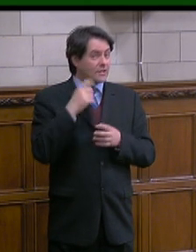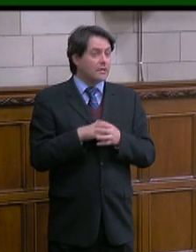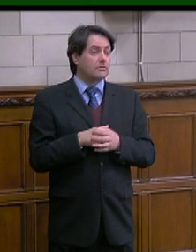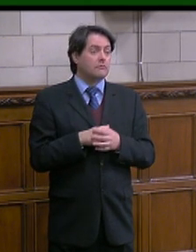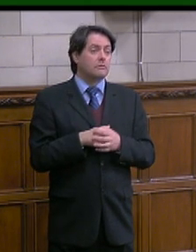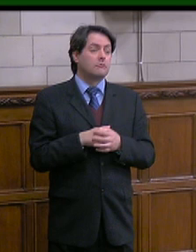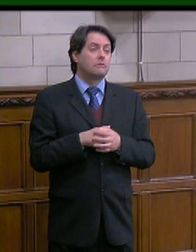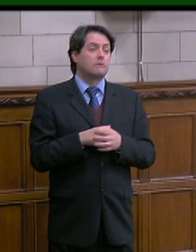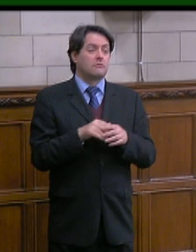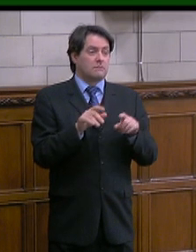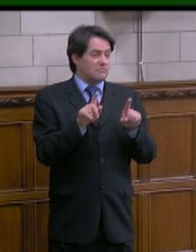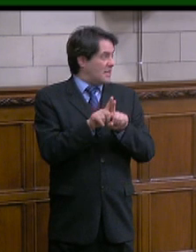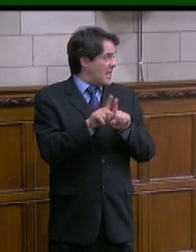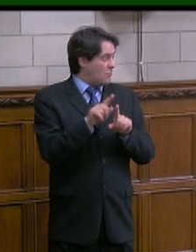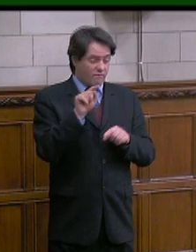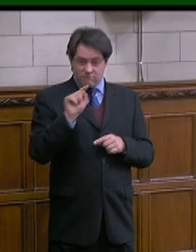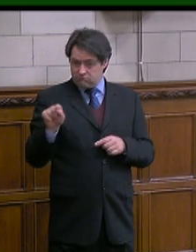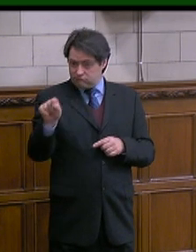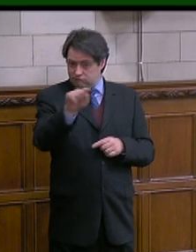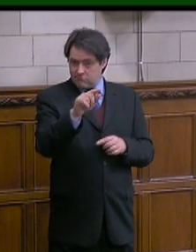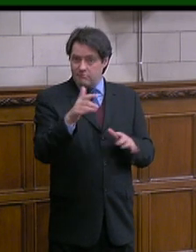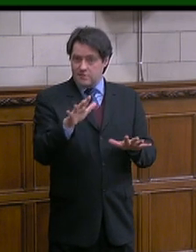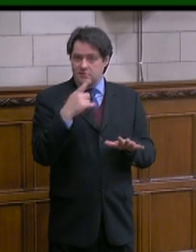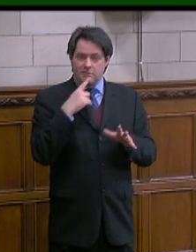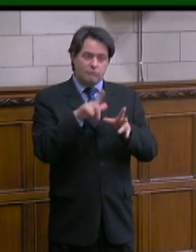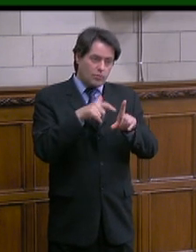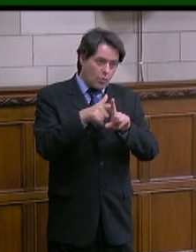Members for Brent Central (Dawn Butler) and for York Central (Rachael Maskell)—choose